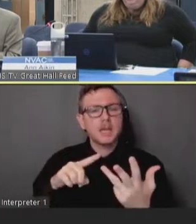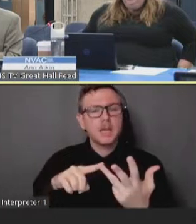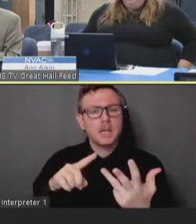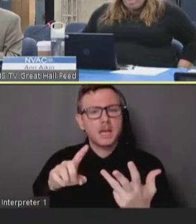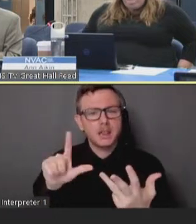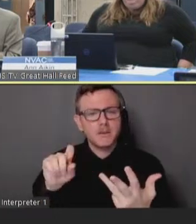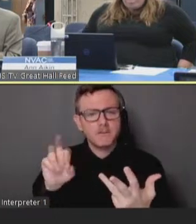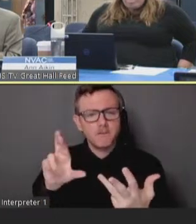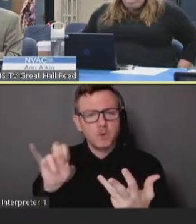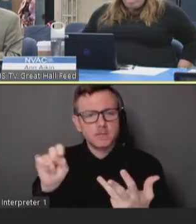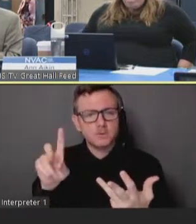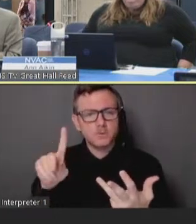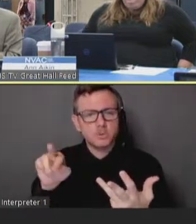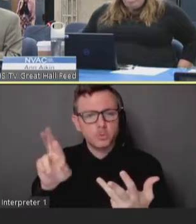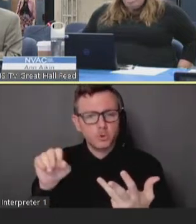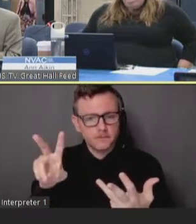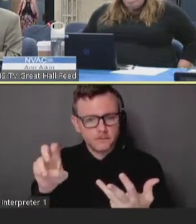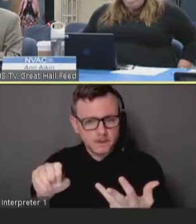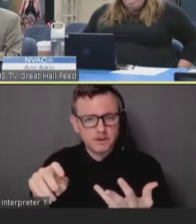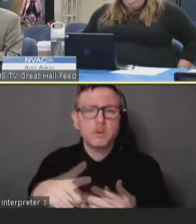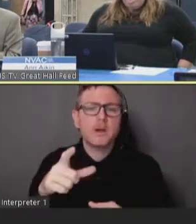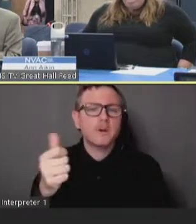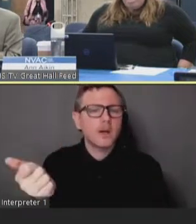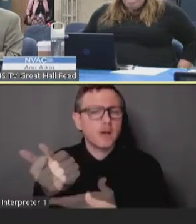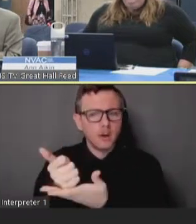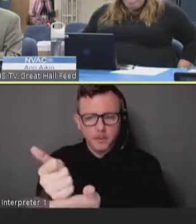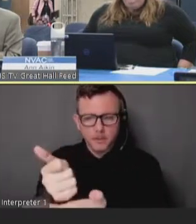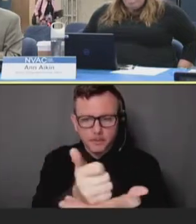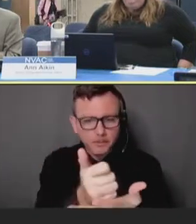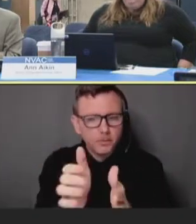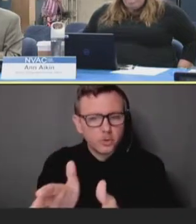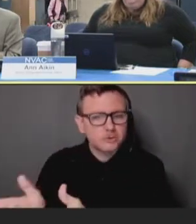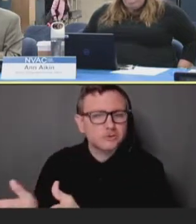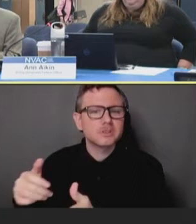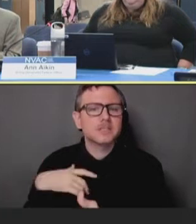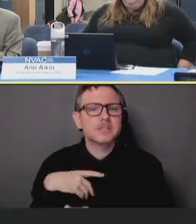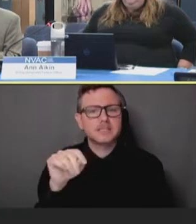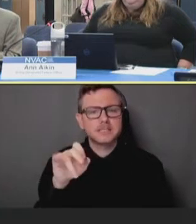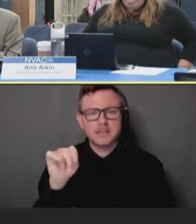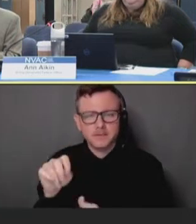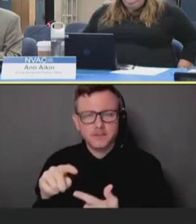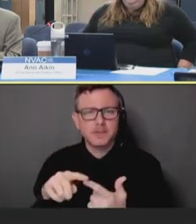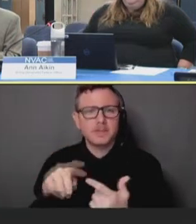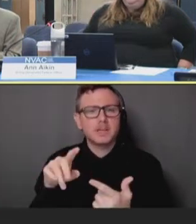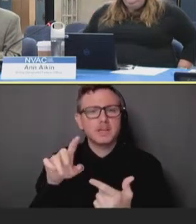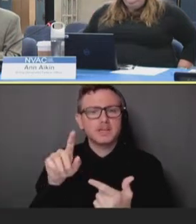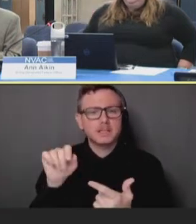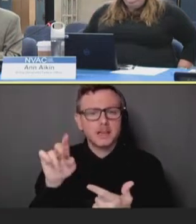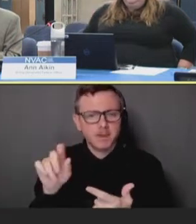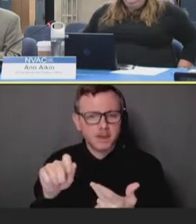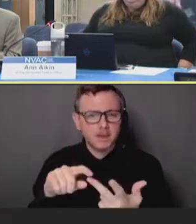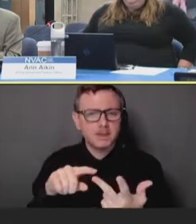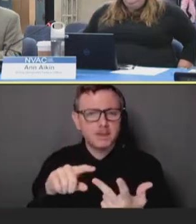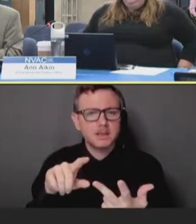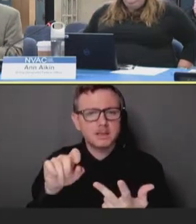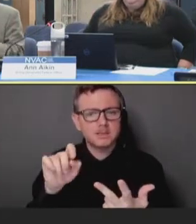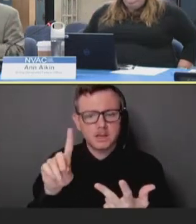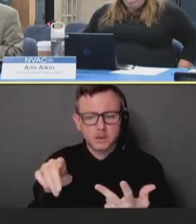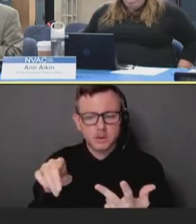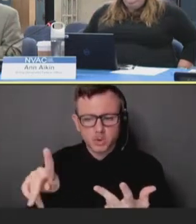We also have a number of helpers here today, including Tevin Warren [phonetic sp], Chloe Loving [phonetic sp], Christina Gibbs [phonetic sp], Todd Post [phonetic sp], Terrence Calhoun